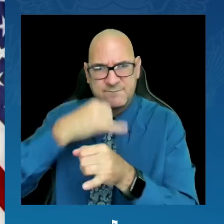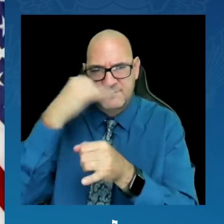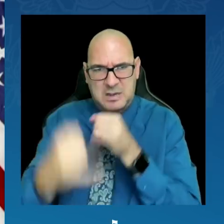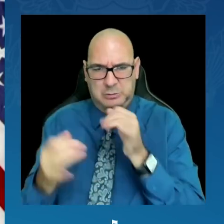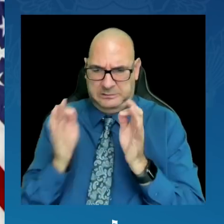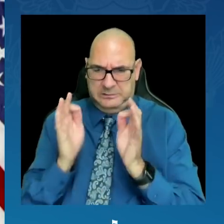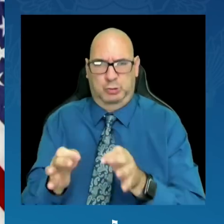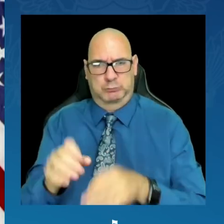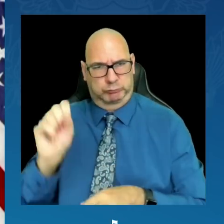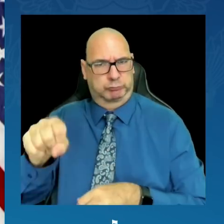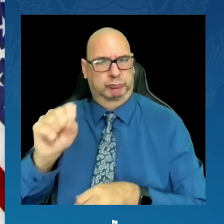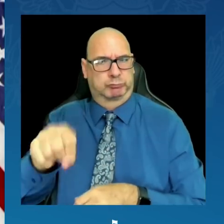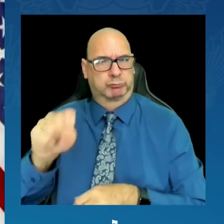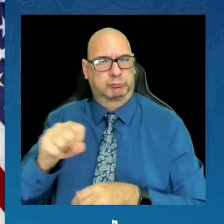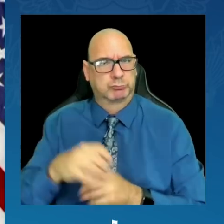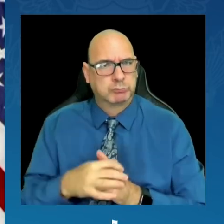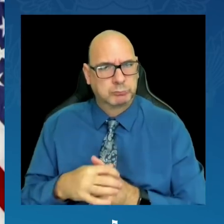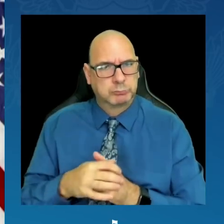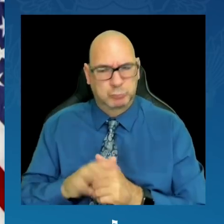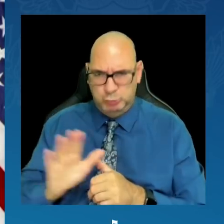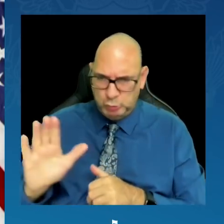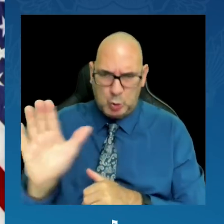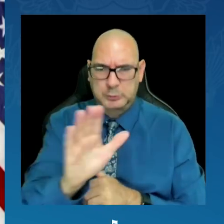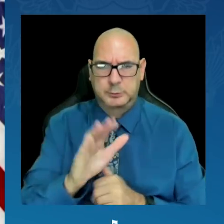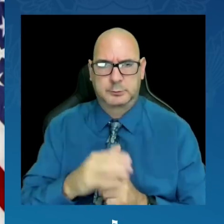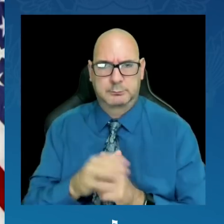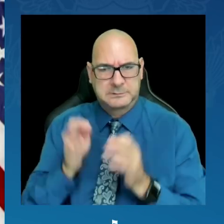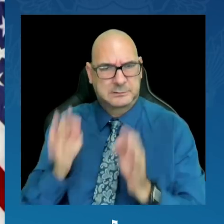So this is not over. God bless you.